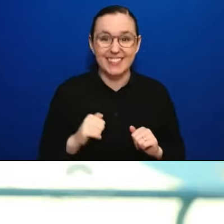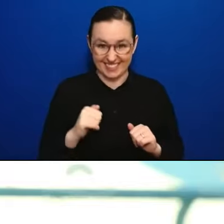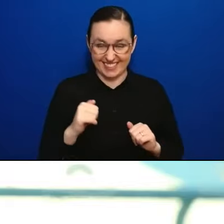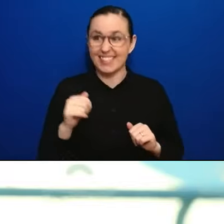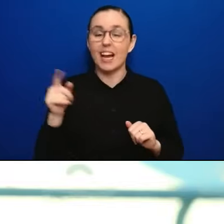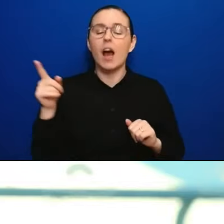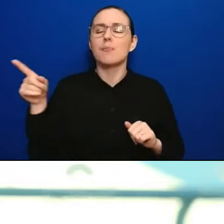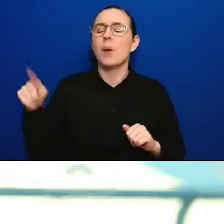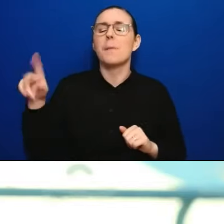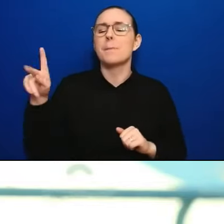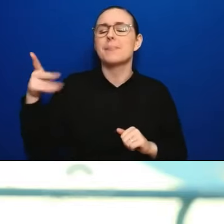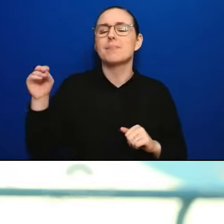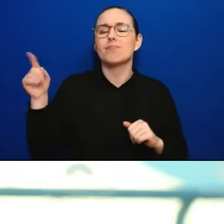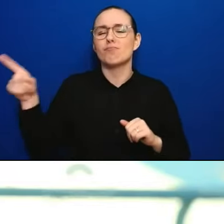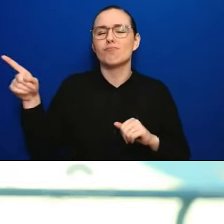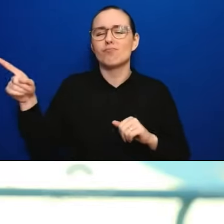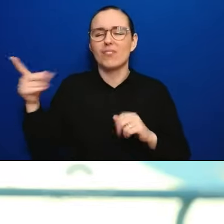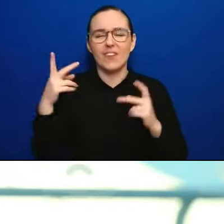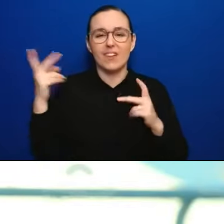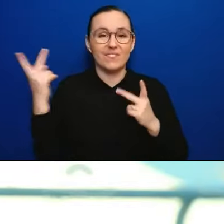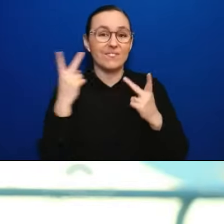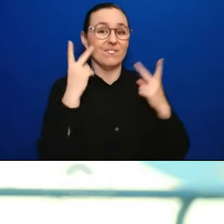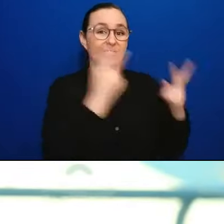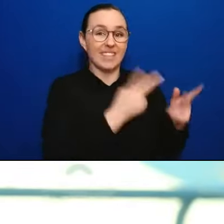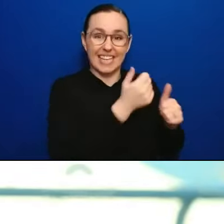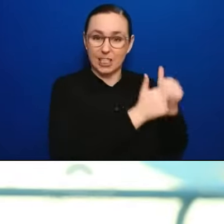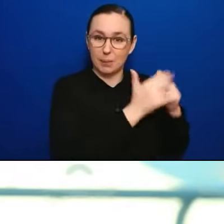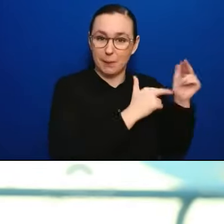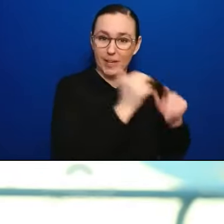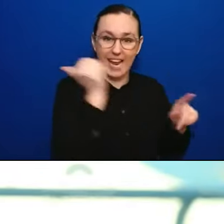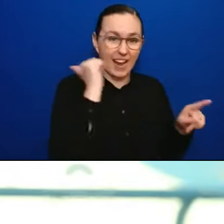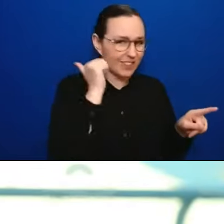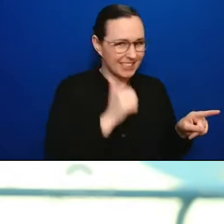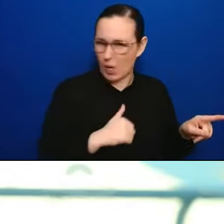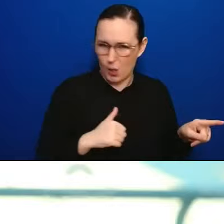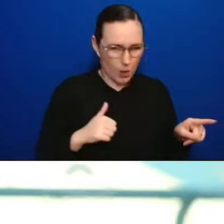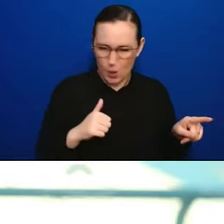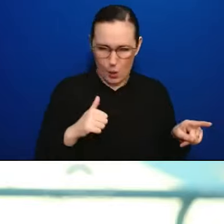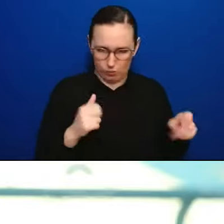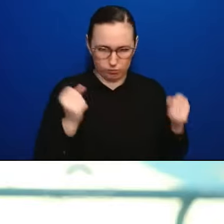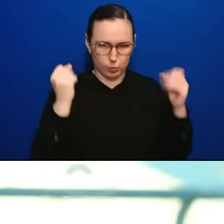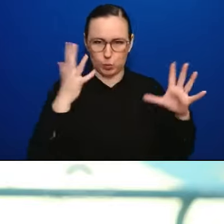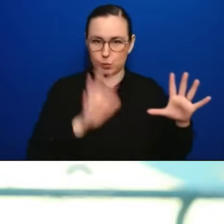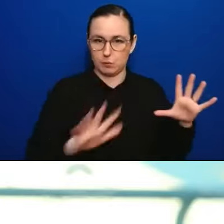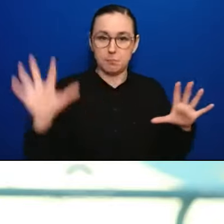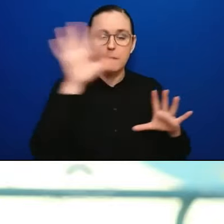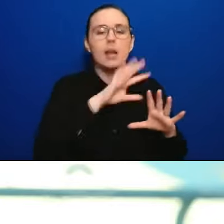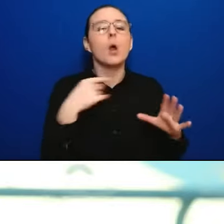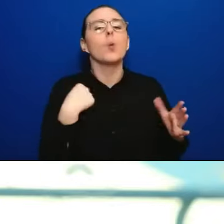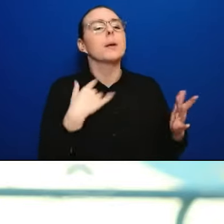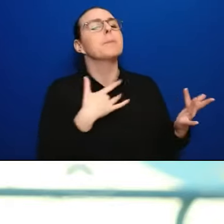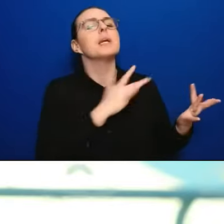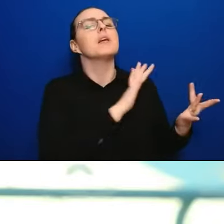And of the 200 and some that